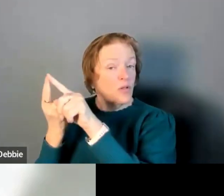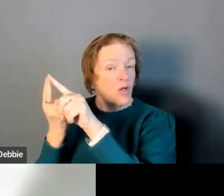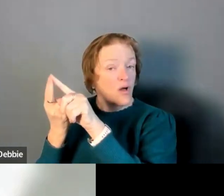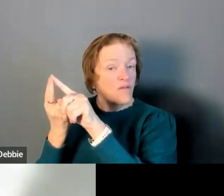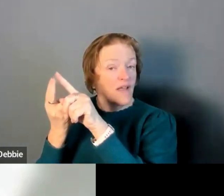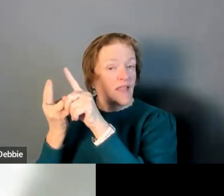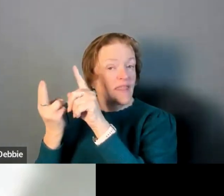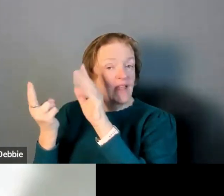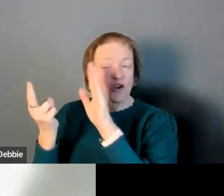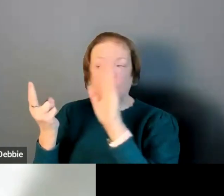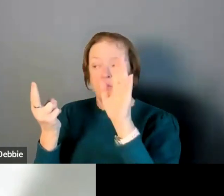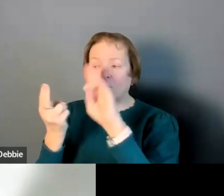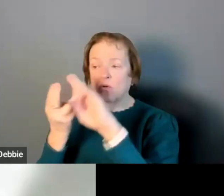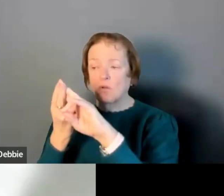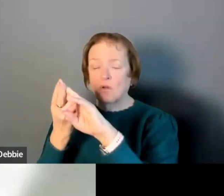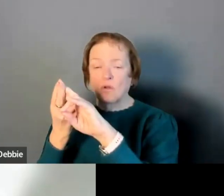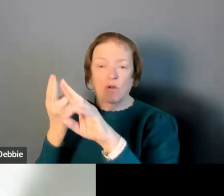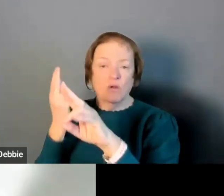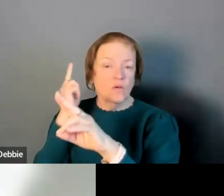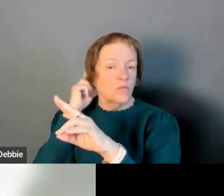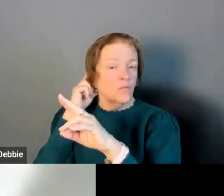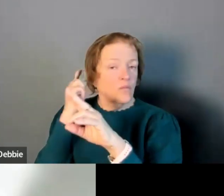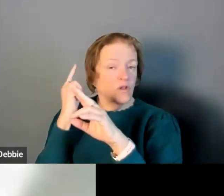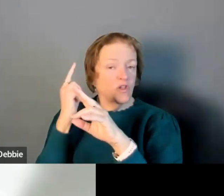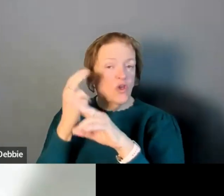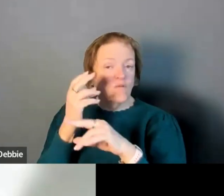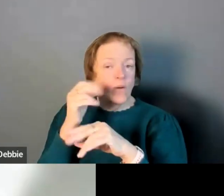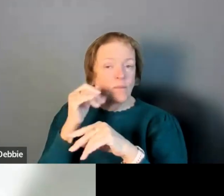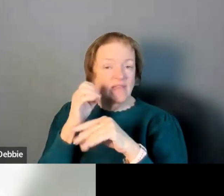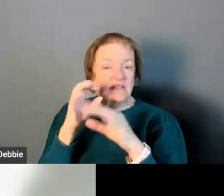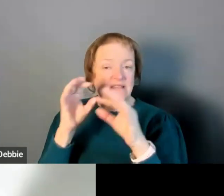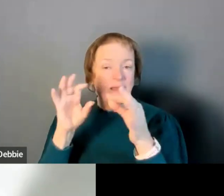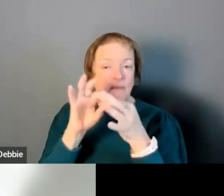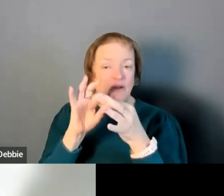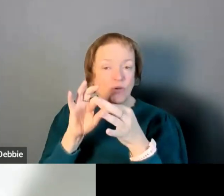So, you would put one piece in between here.